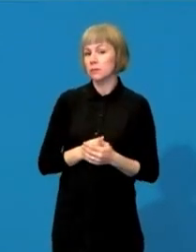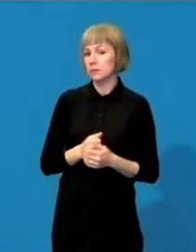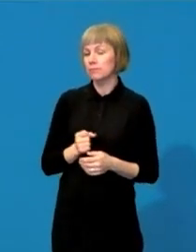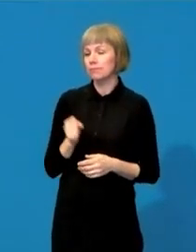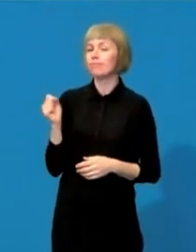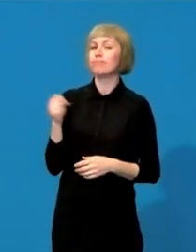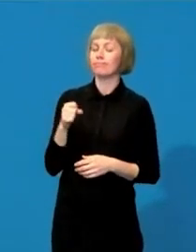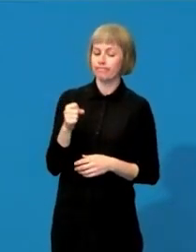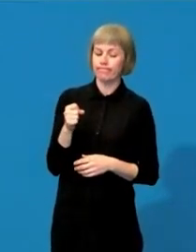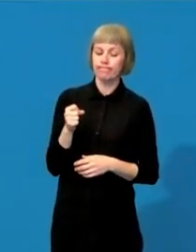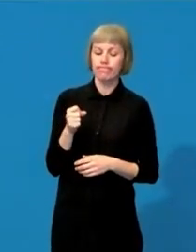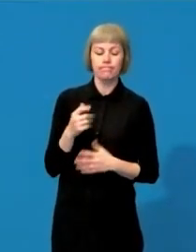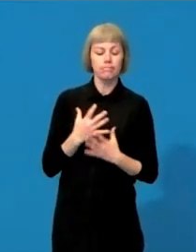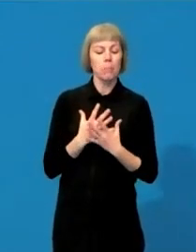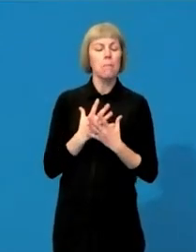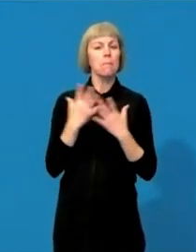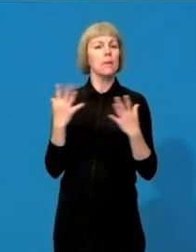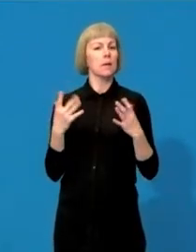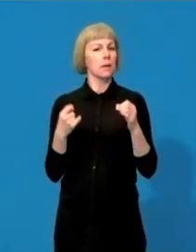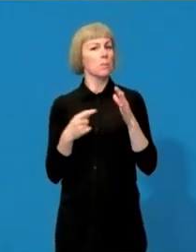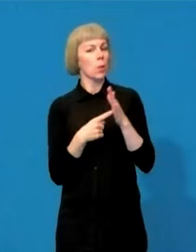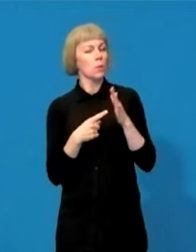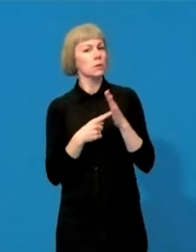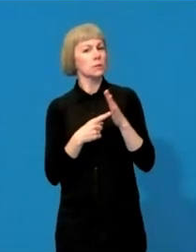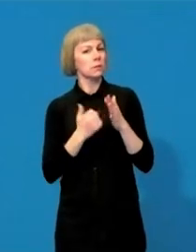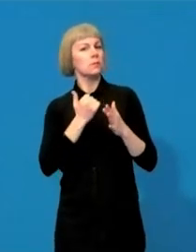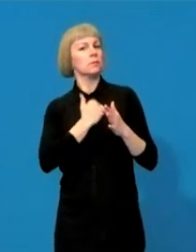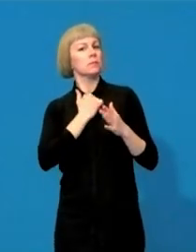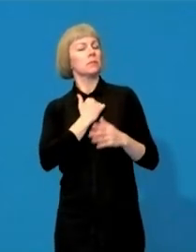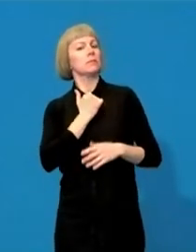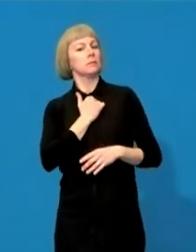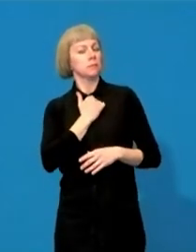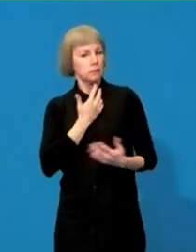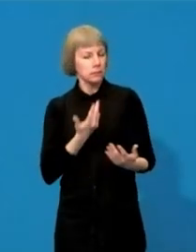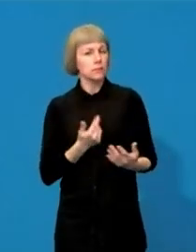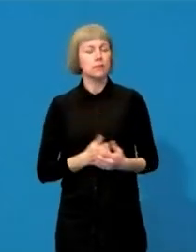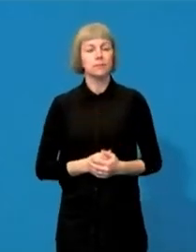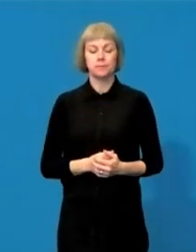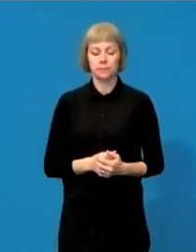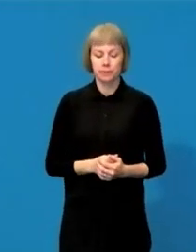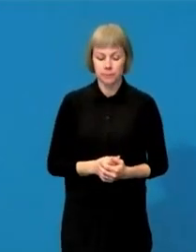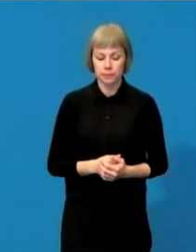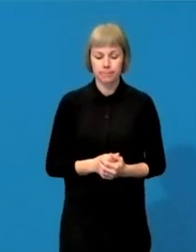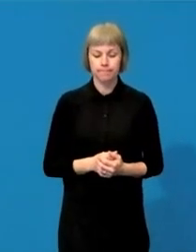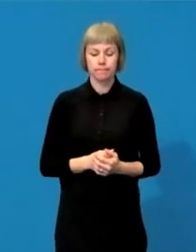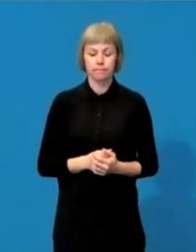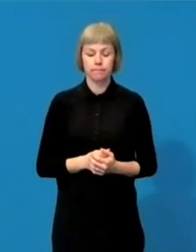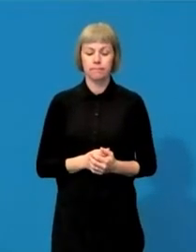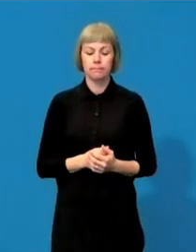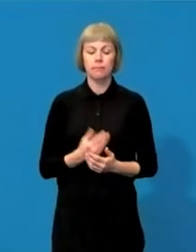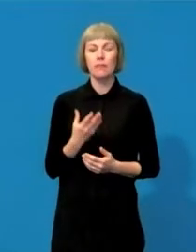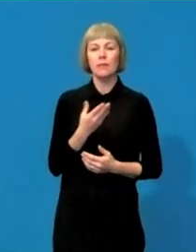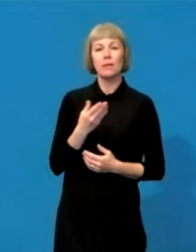That plays a big role, I think, in our - you know, that's our - that's our food source,